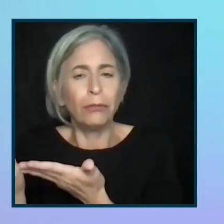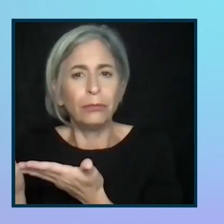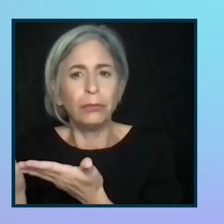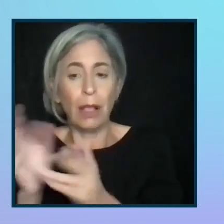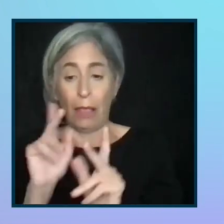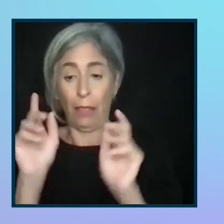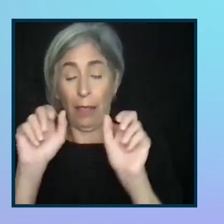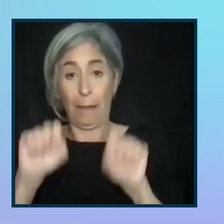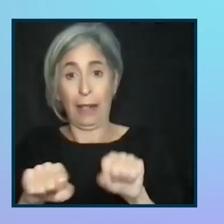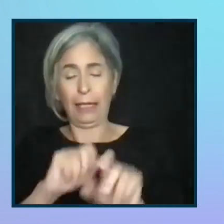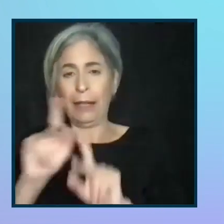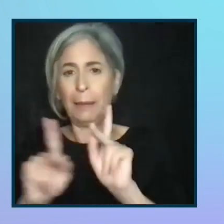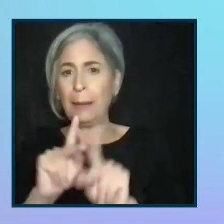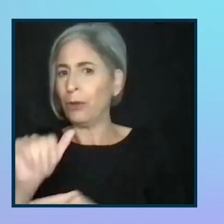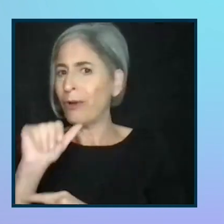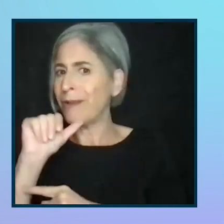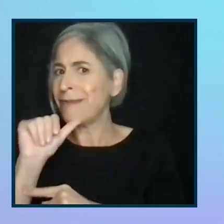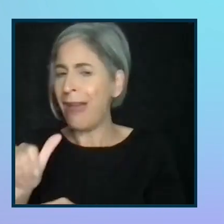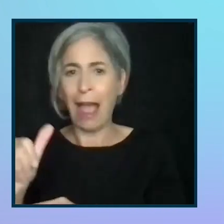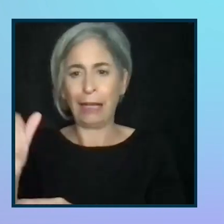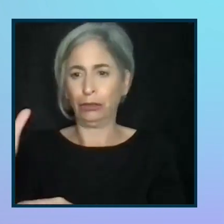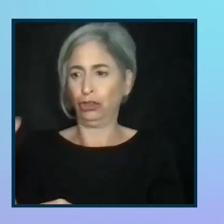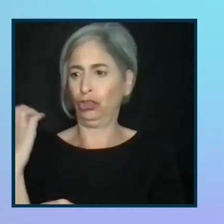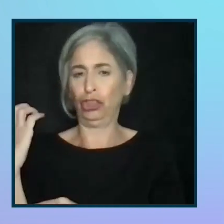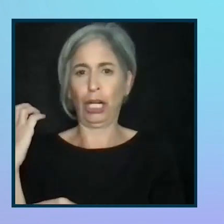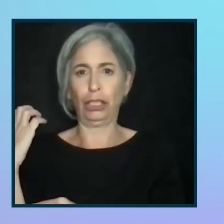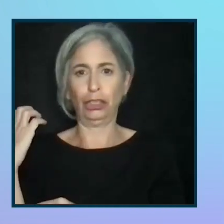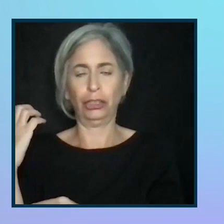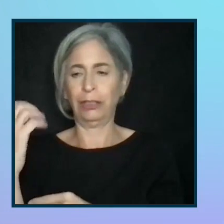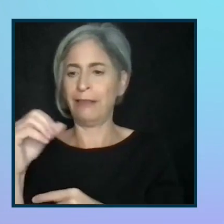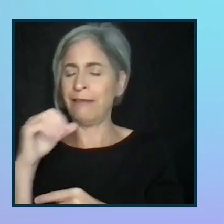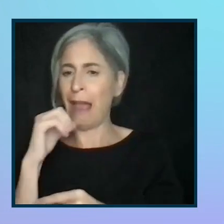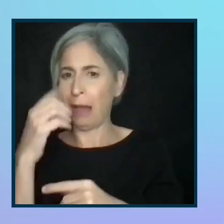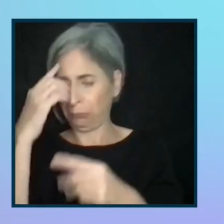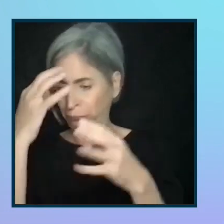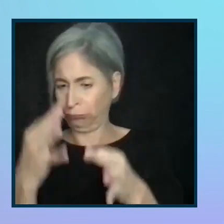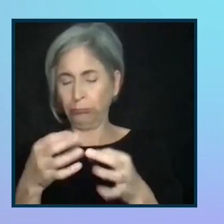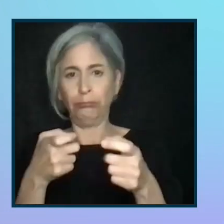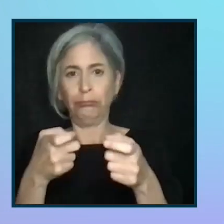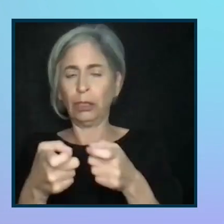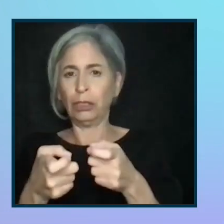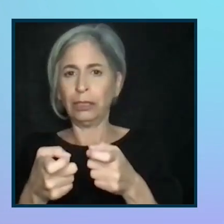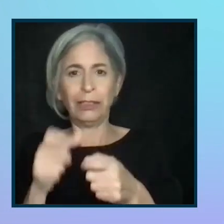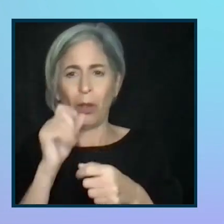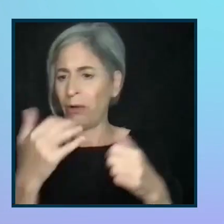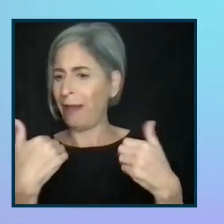for people who are not in charge, who do not necessarily have authority to say,